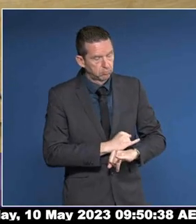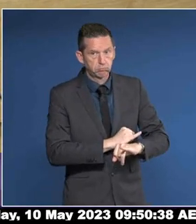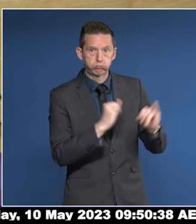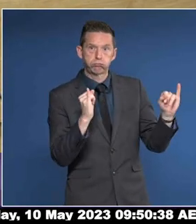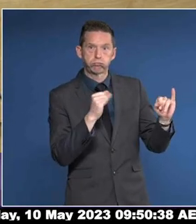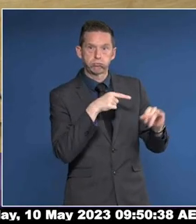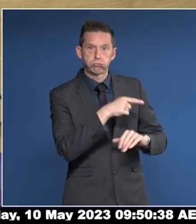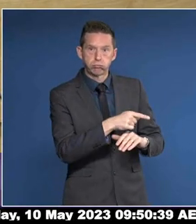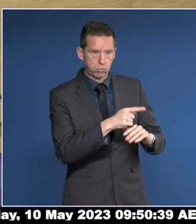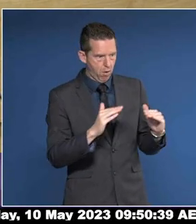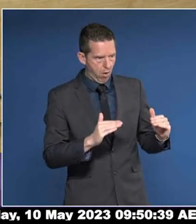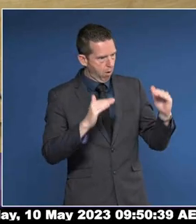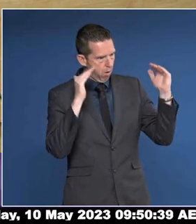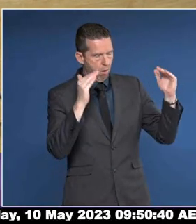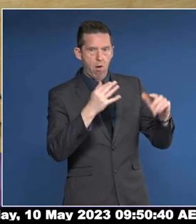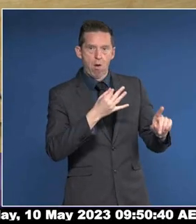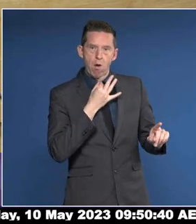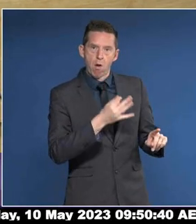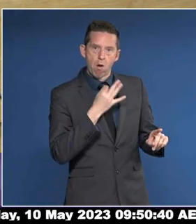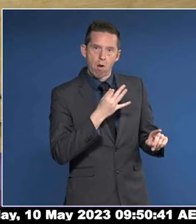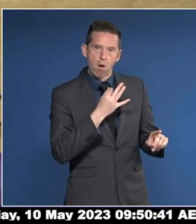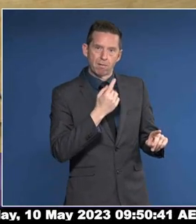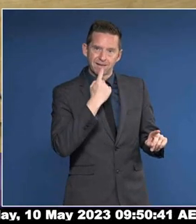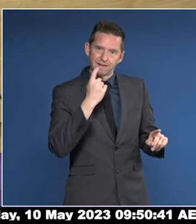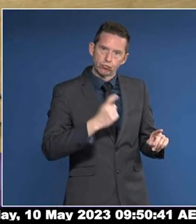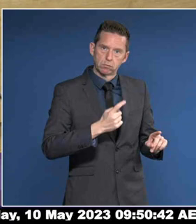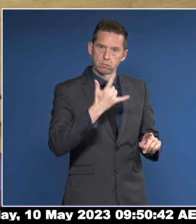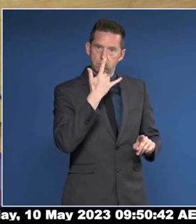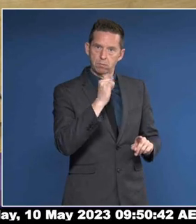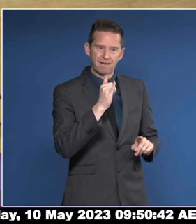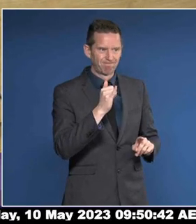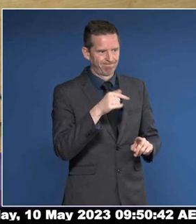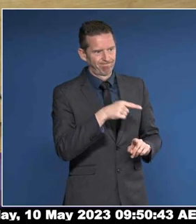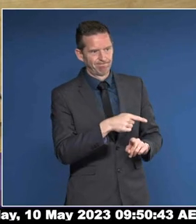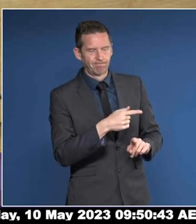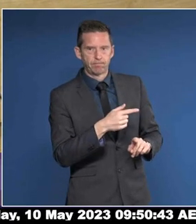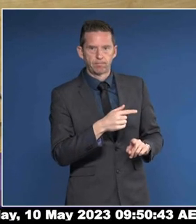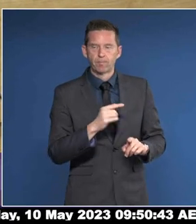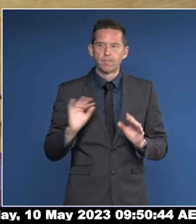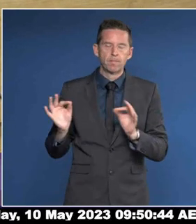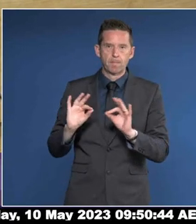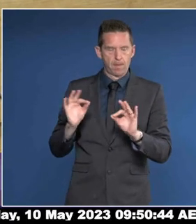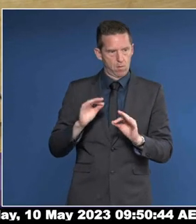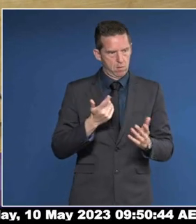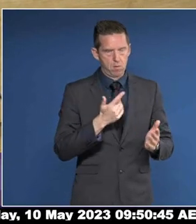high level of seriousness in terms of the harm occasioned to these young people - No. MS EASTMAN: - that they should be removed? We did not test that.